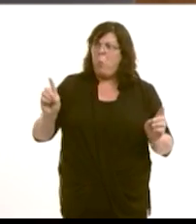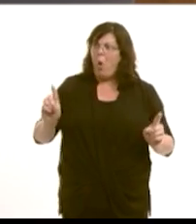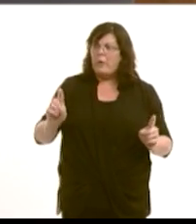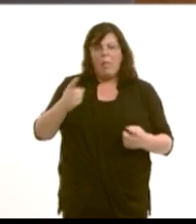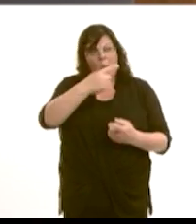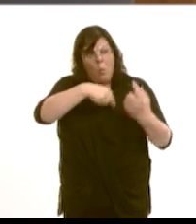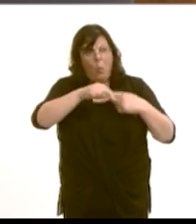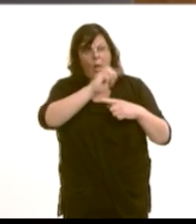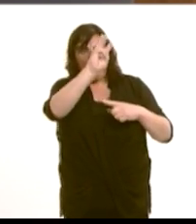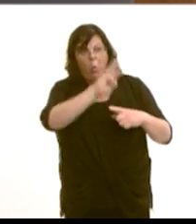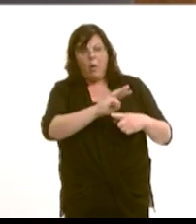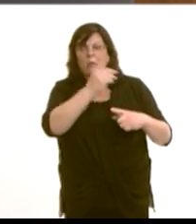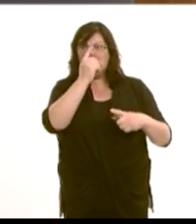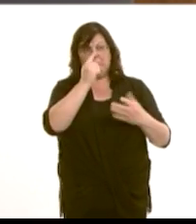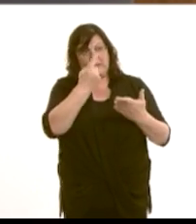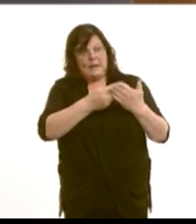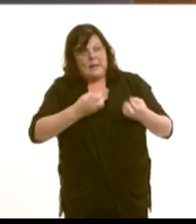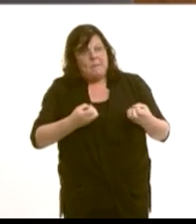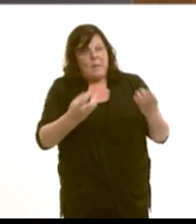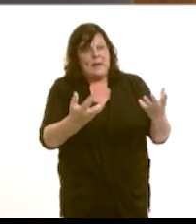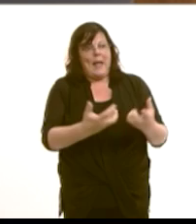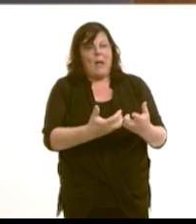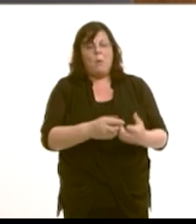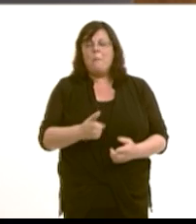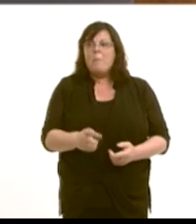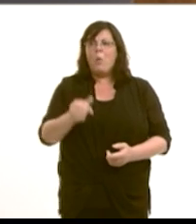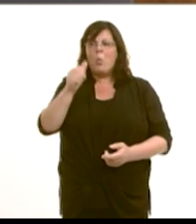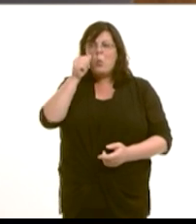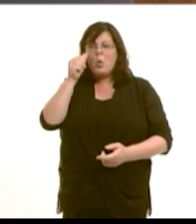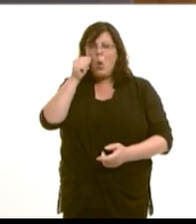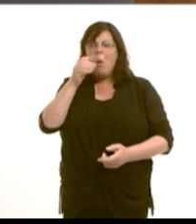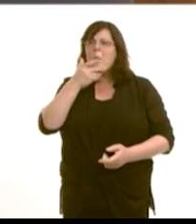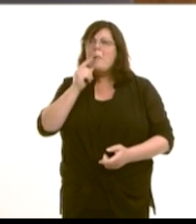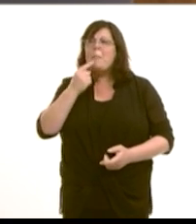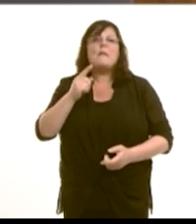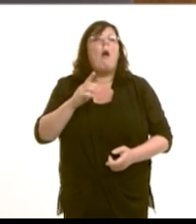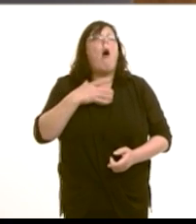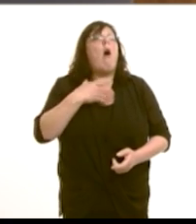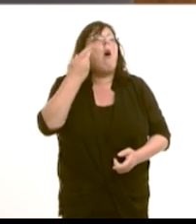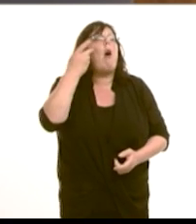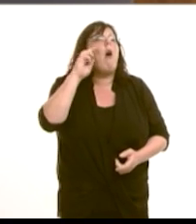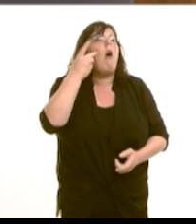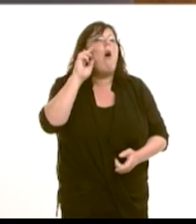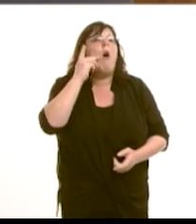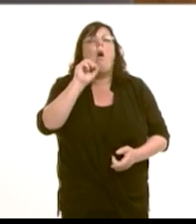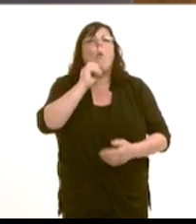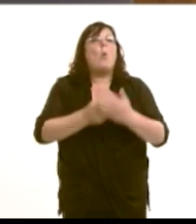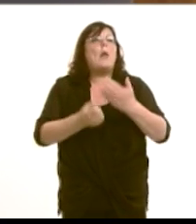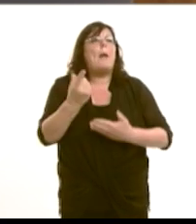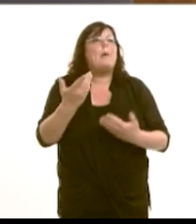how that money is spent. But, of course, all weíve heard is people withdrawing from that pledge or that vow.